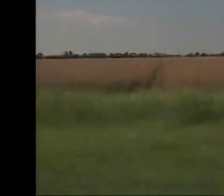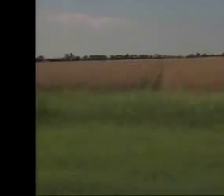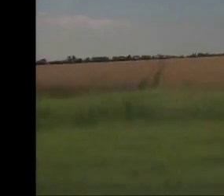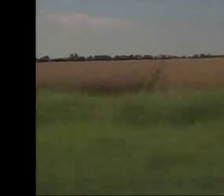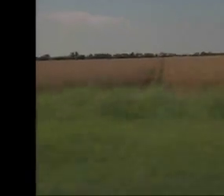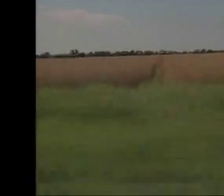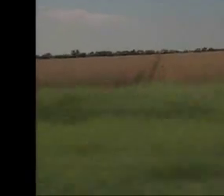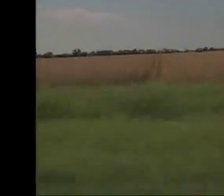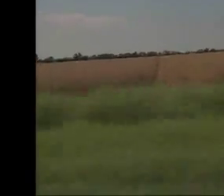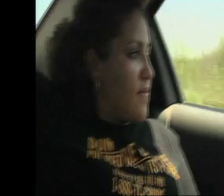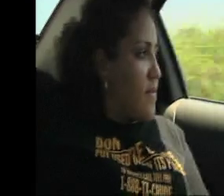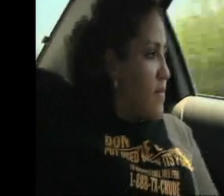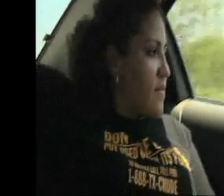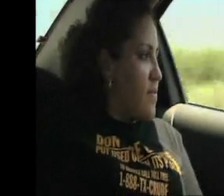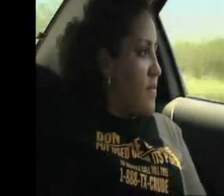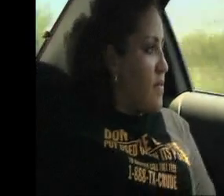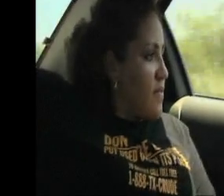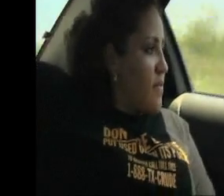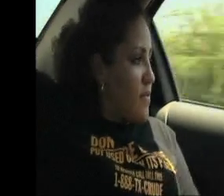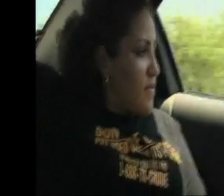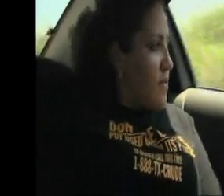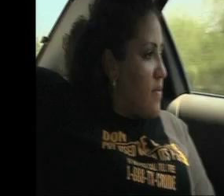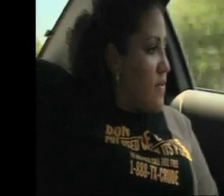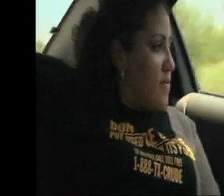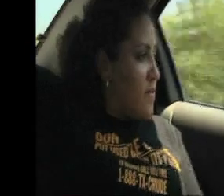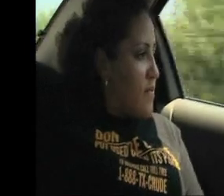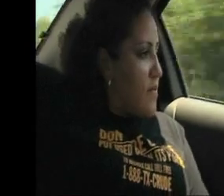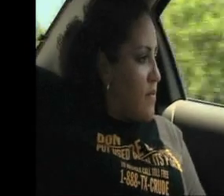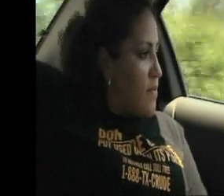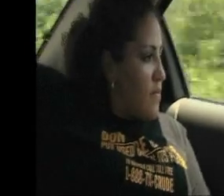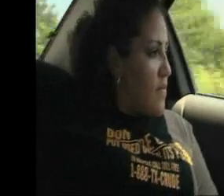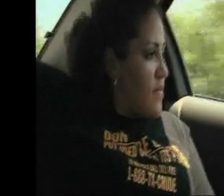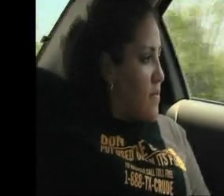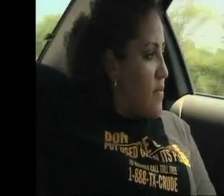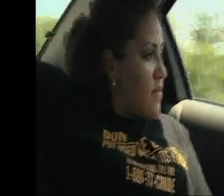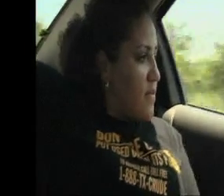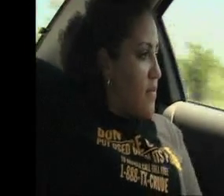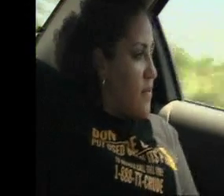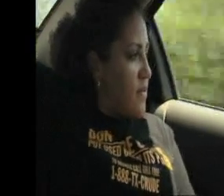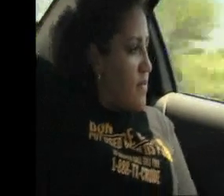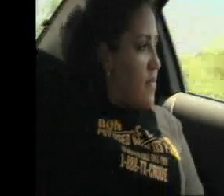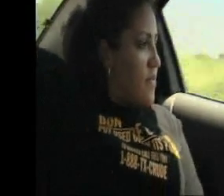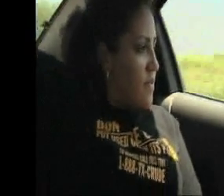Making life better for not only yourself but all of those people around you.